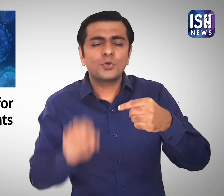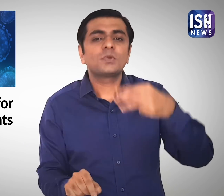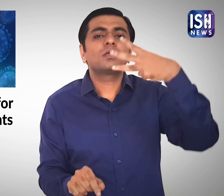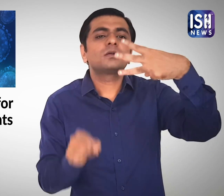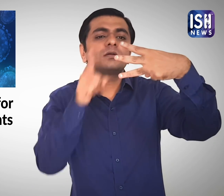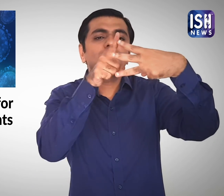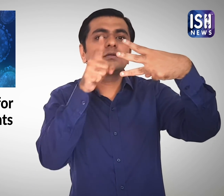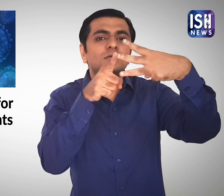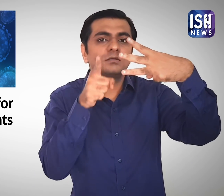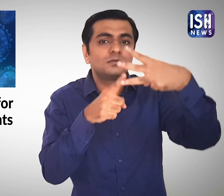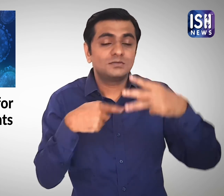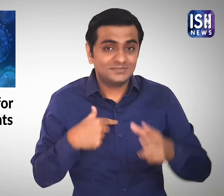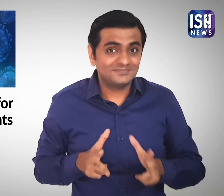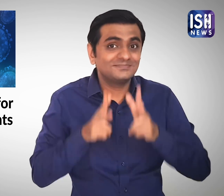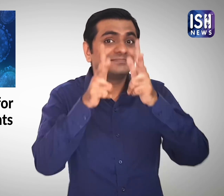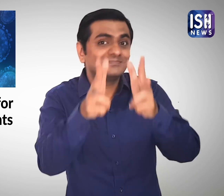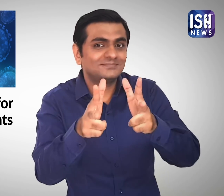Let me tell you the three categories.